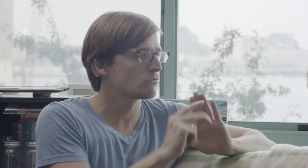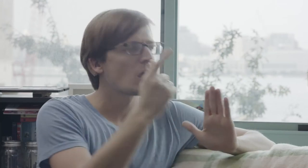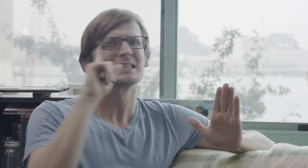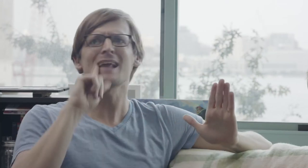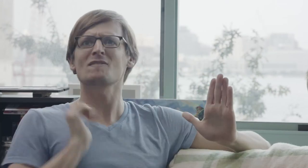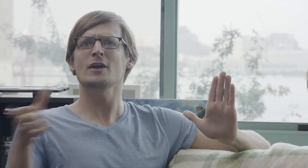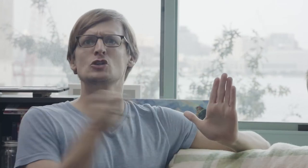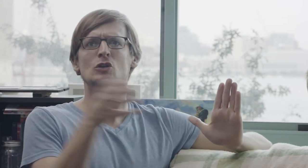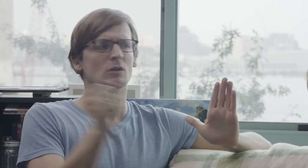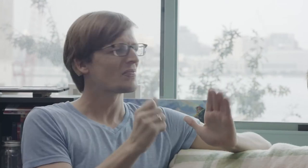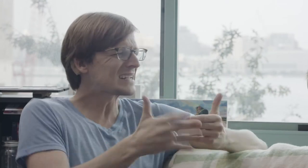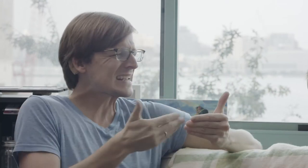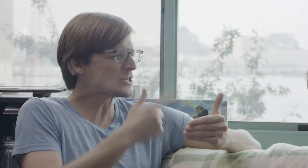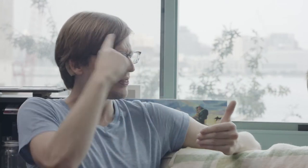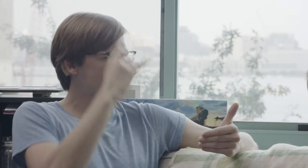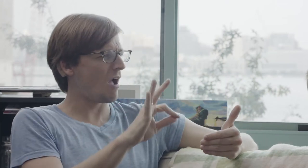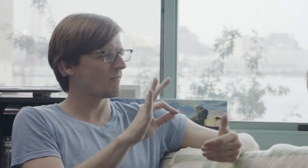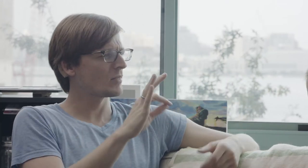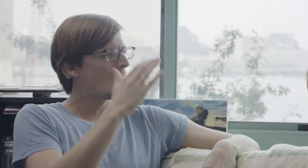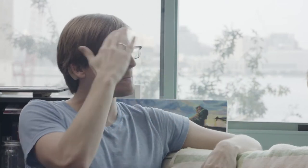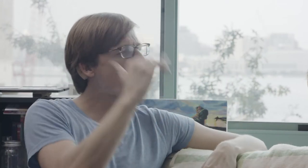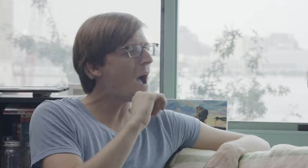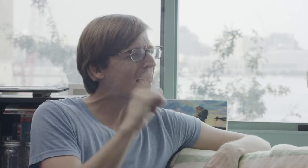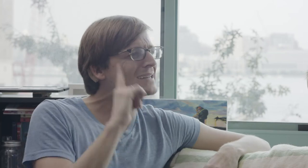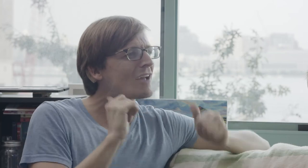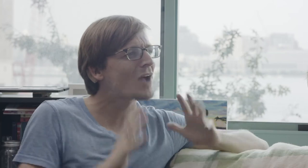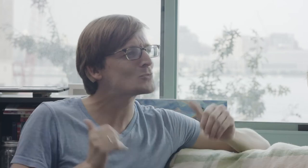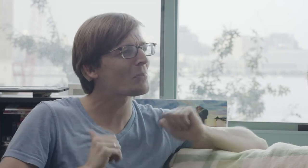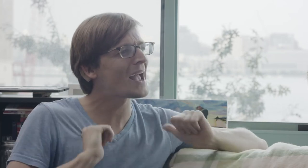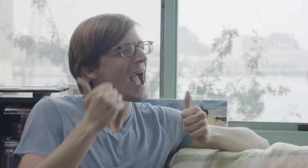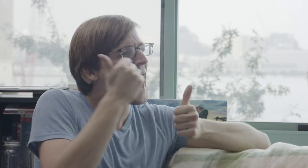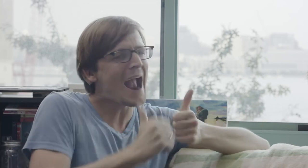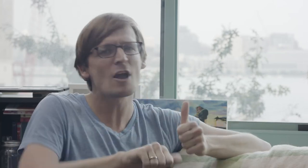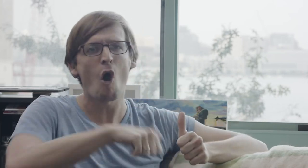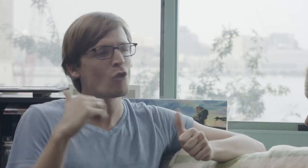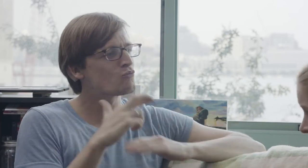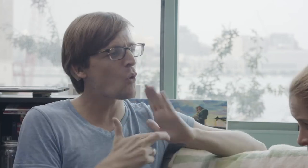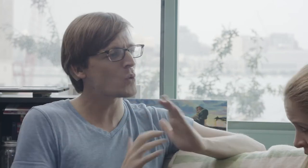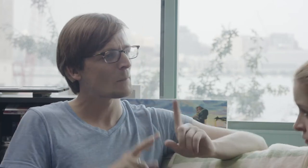And once I said it, it was like, oh, of course a deaf character should be played by a deaf actor. Let's do that.